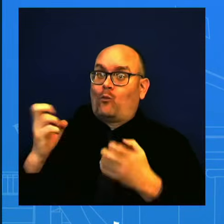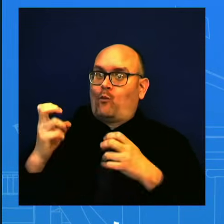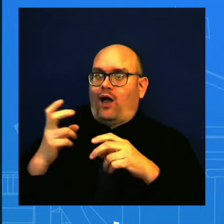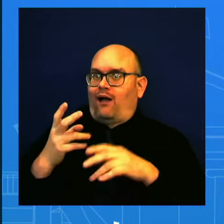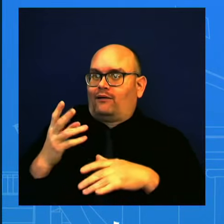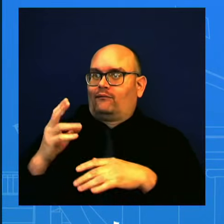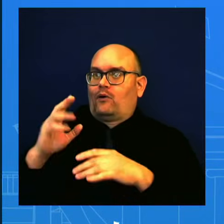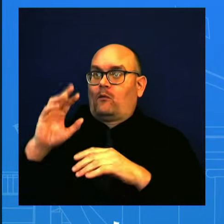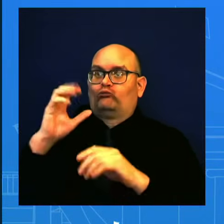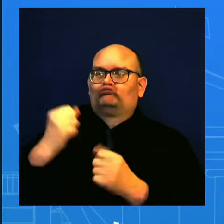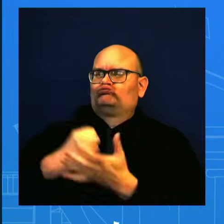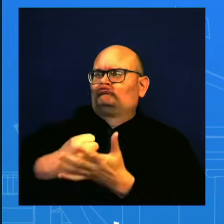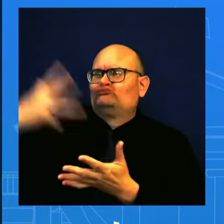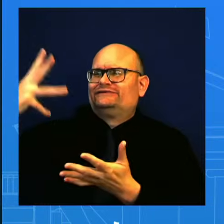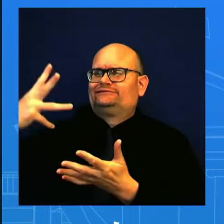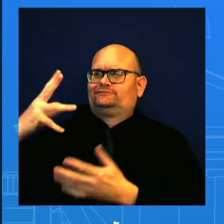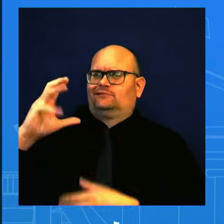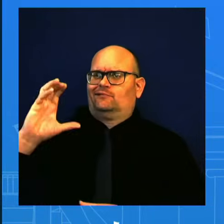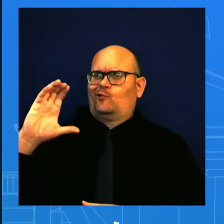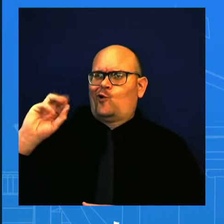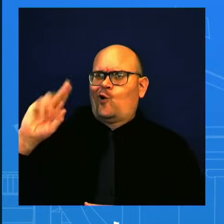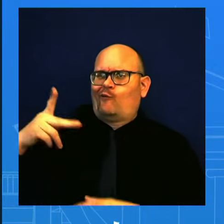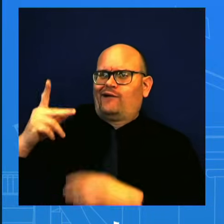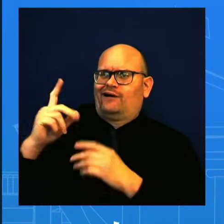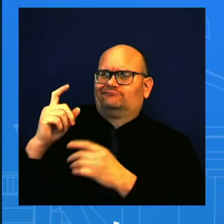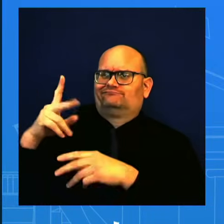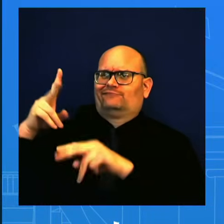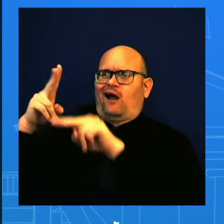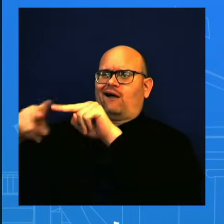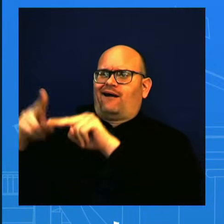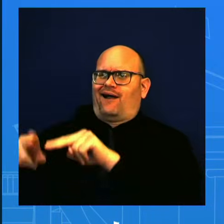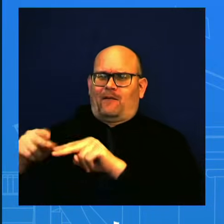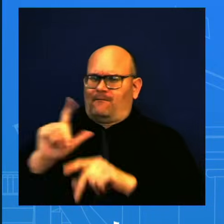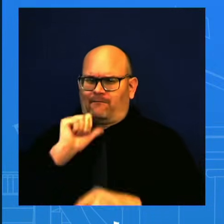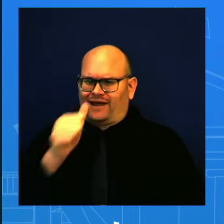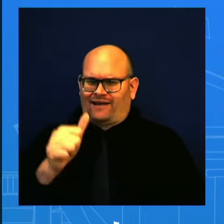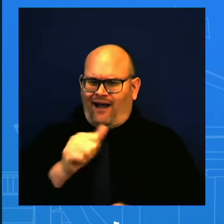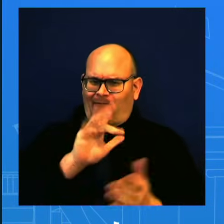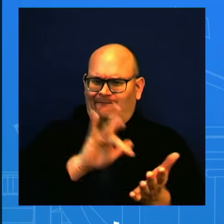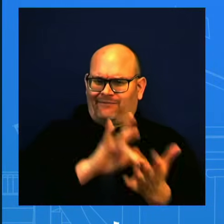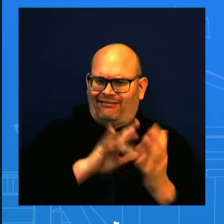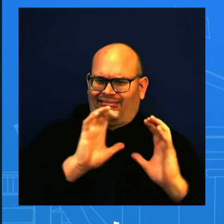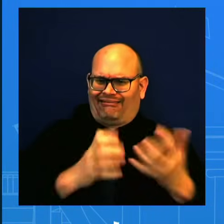Claudia Sahm said that she doesn't think